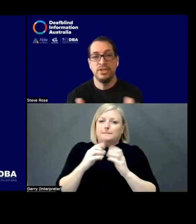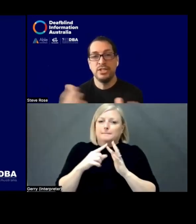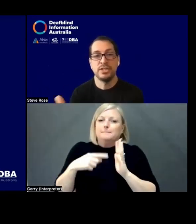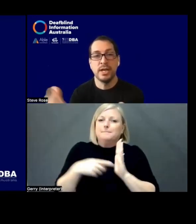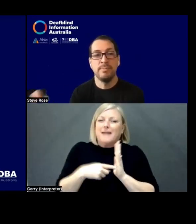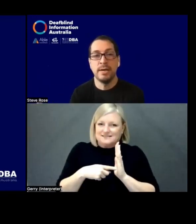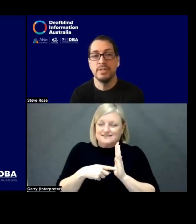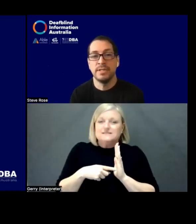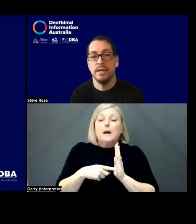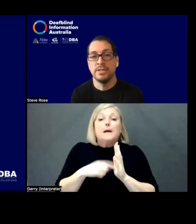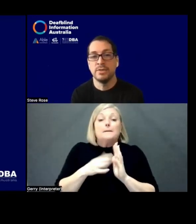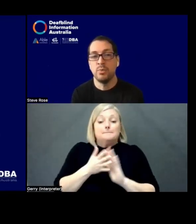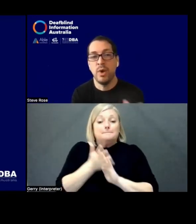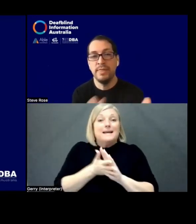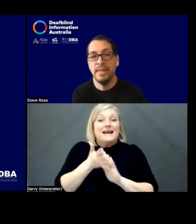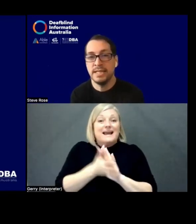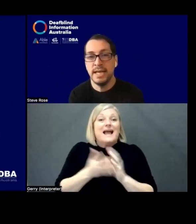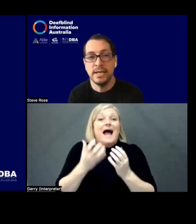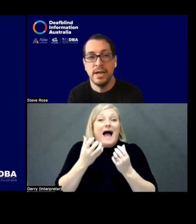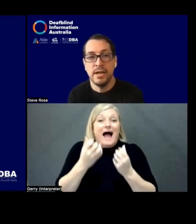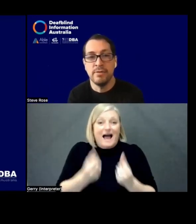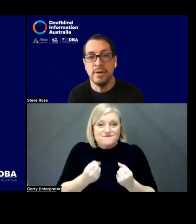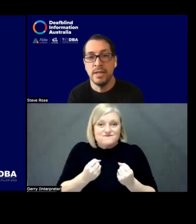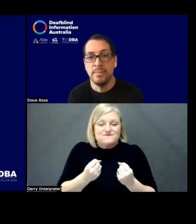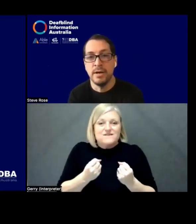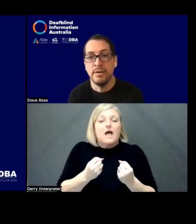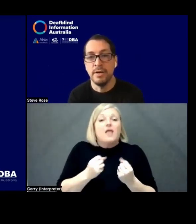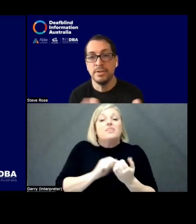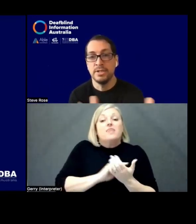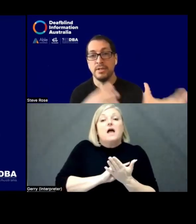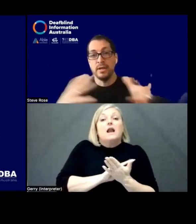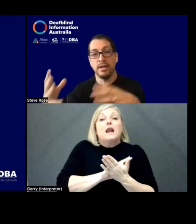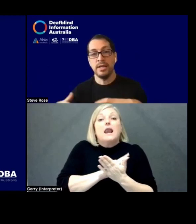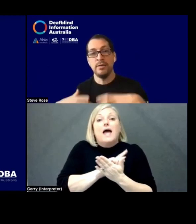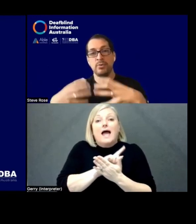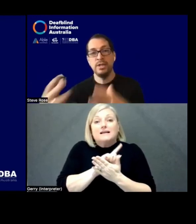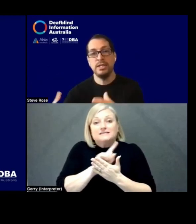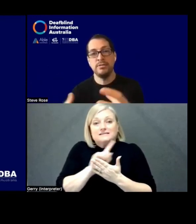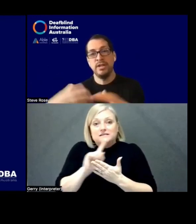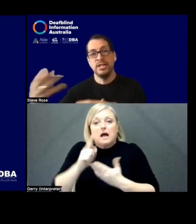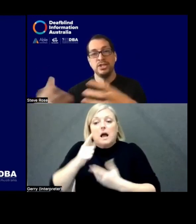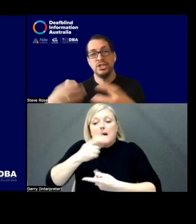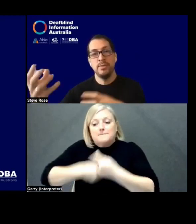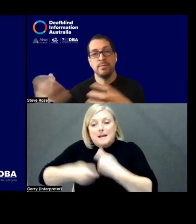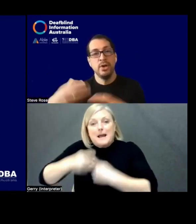gestures can become signs when they're taken over by the partner. So the other within this relationship,